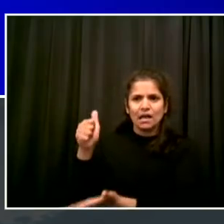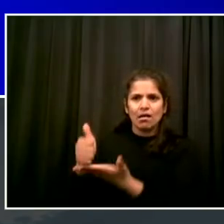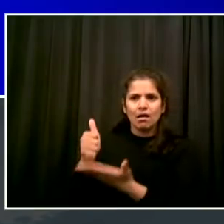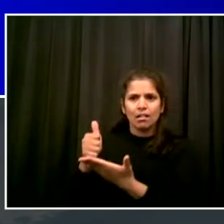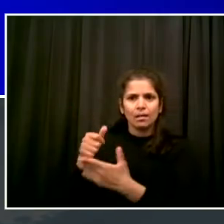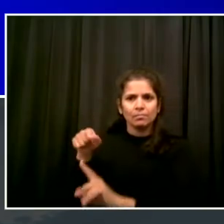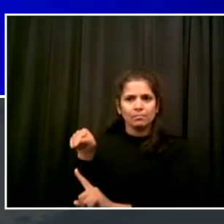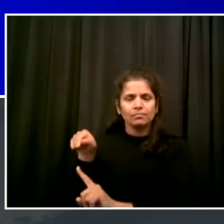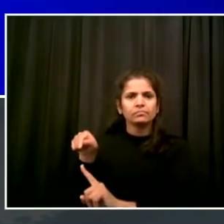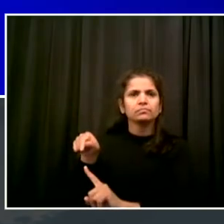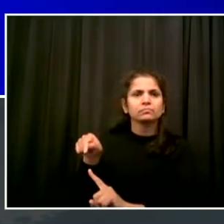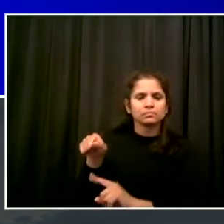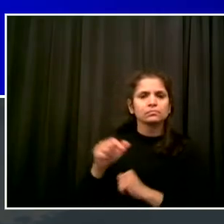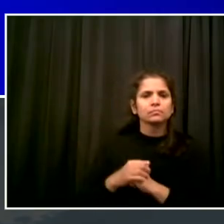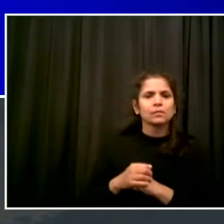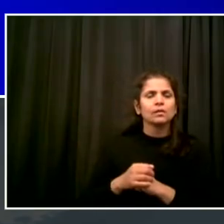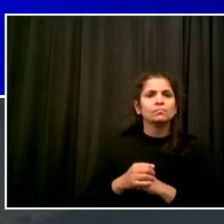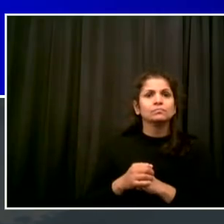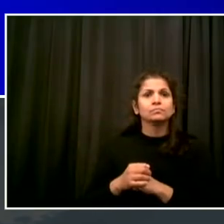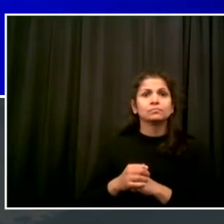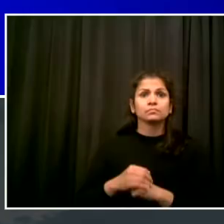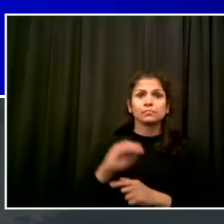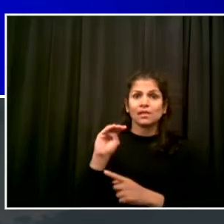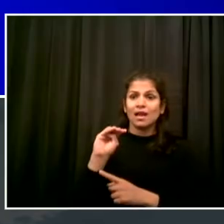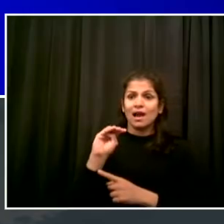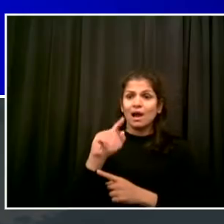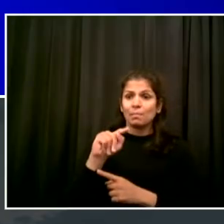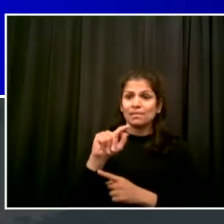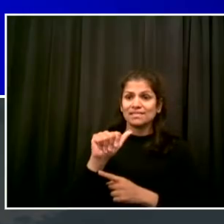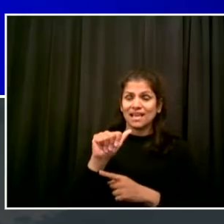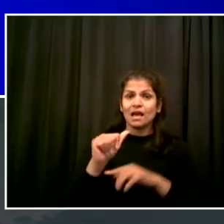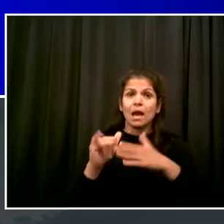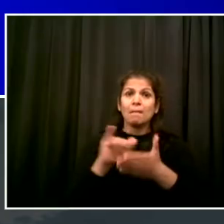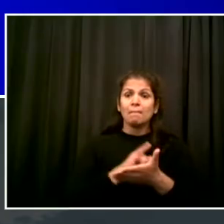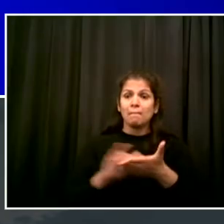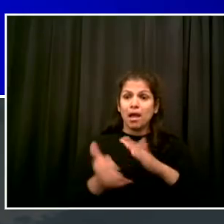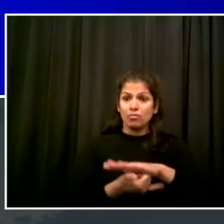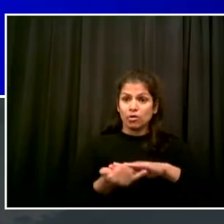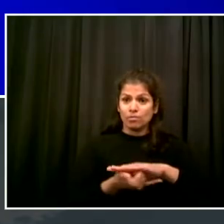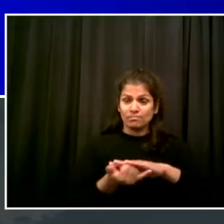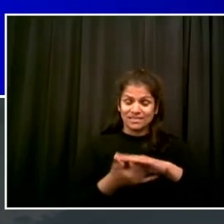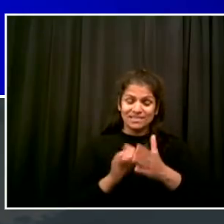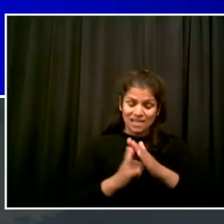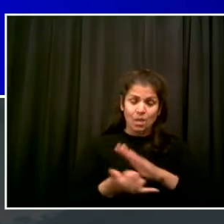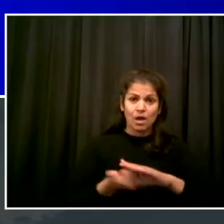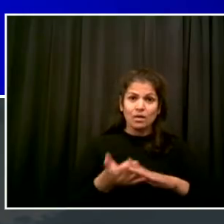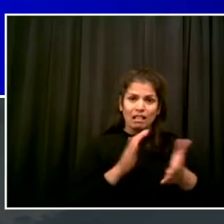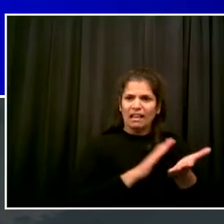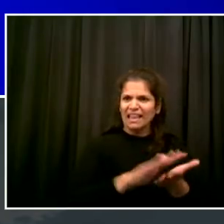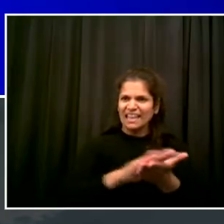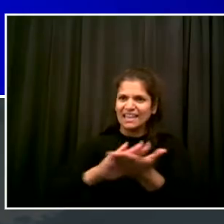HOMELESS NEW YK ARE T LNERABLE. ABOUT WHAT WE HAVE LEARNED ABOUT THISE EFFORT. THE SUBWAY SYSTEM NIGHTLY CLEANING AND THE